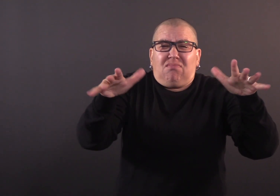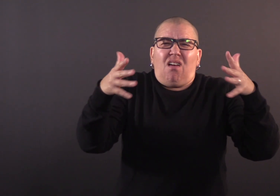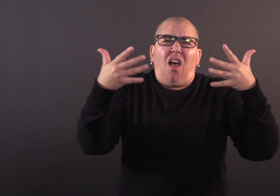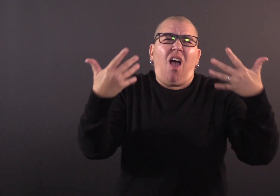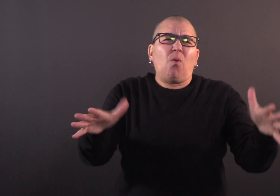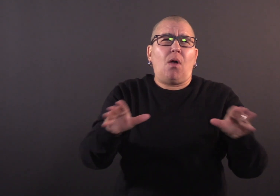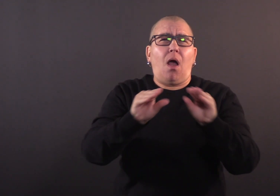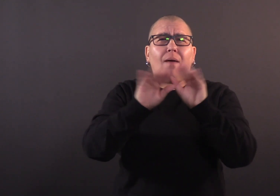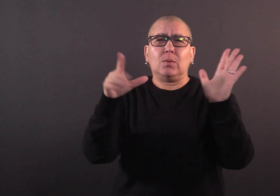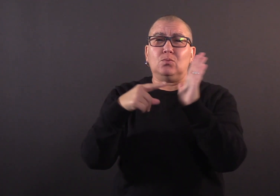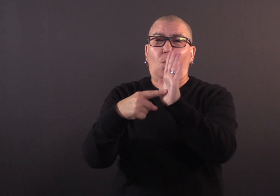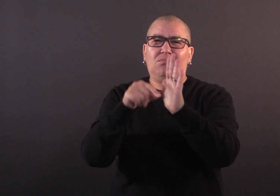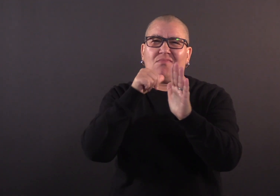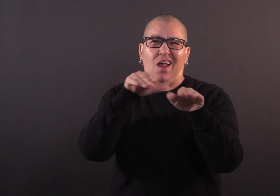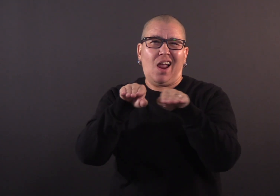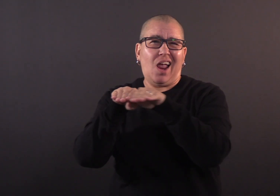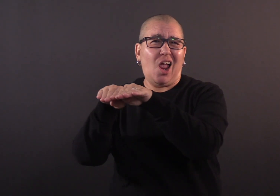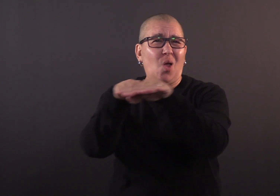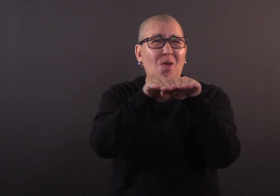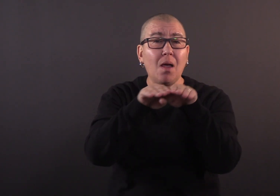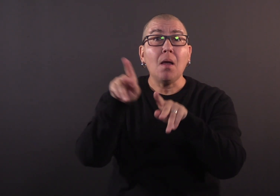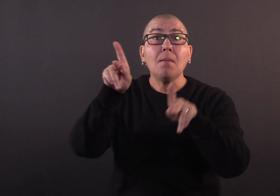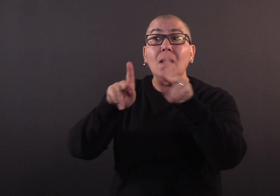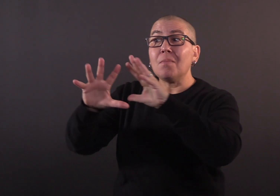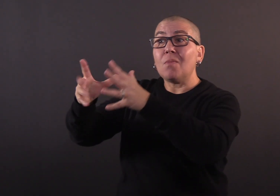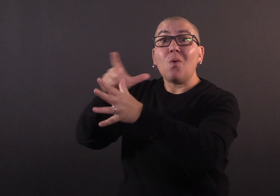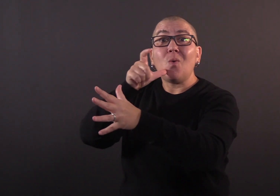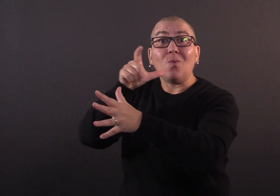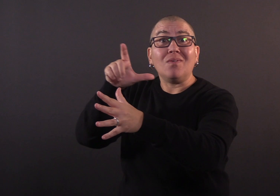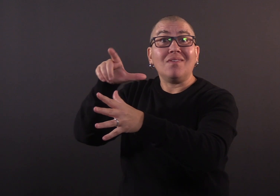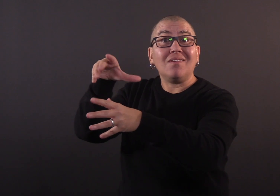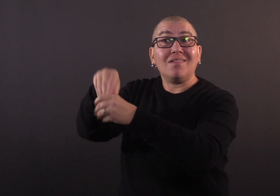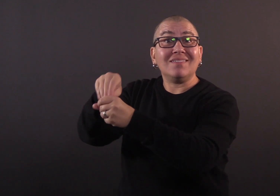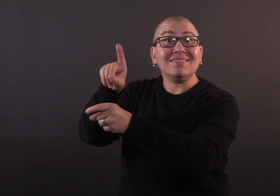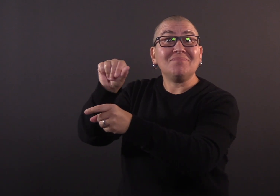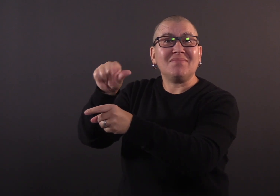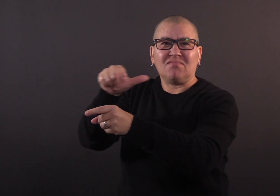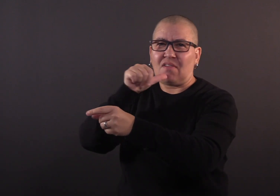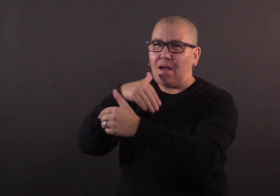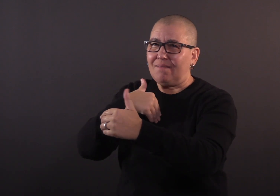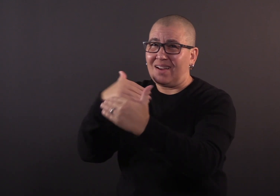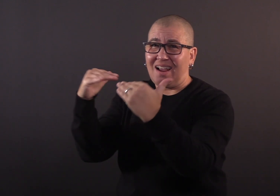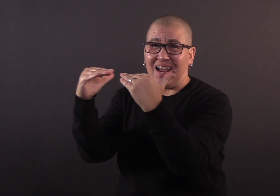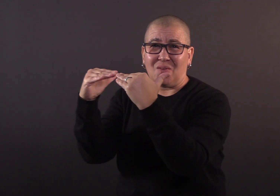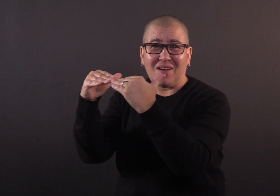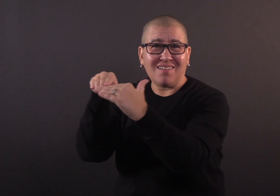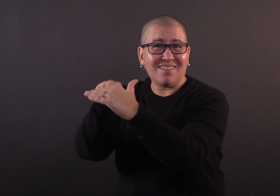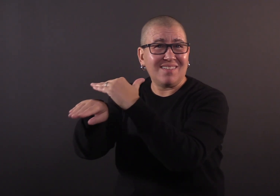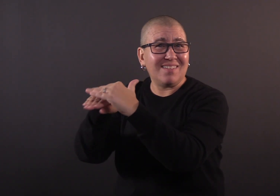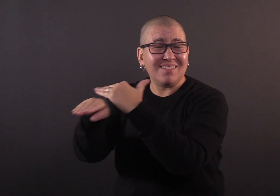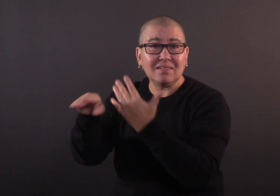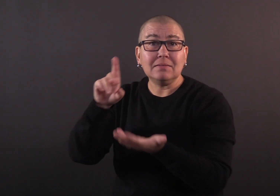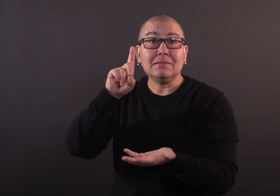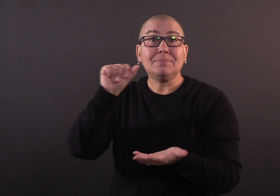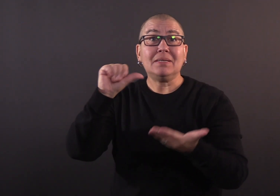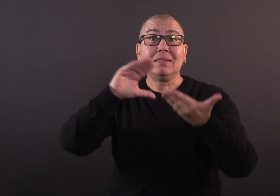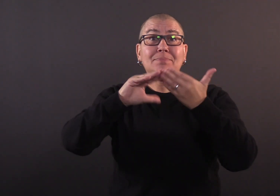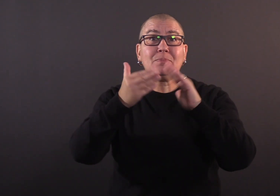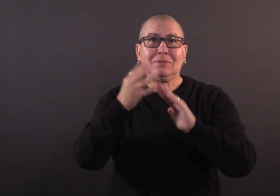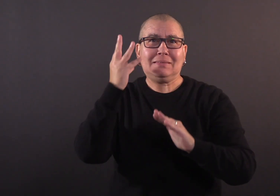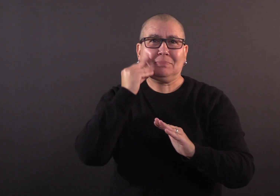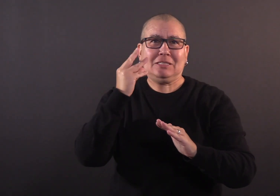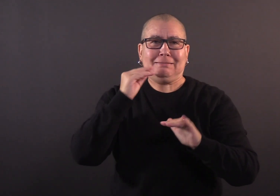highlighted and exacerbated existing gaps in equitable situations for people with disabilities.